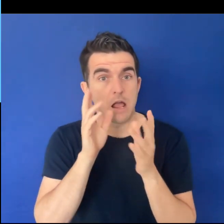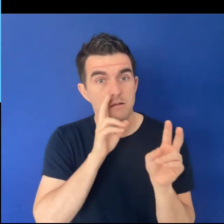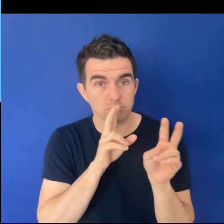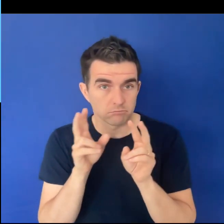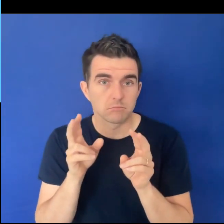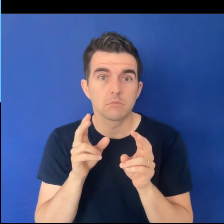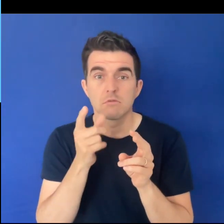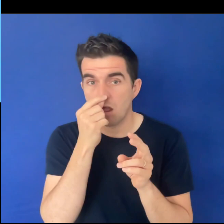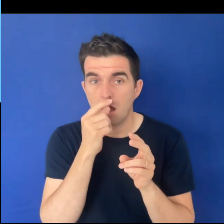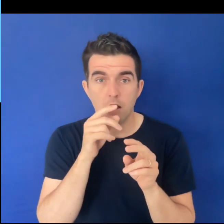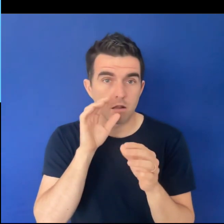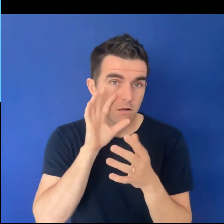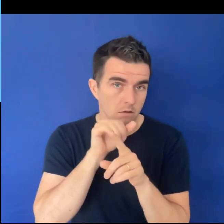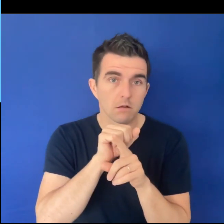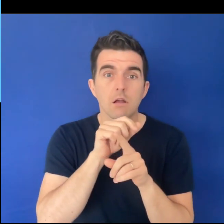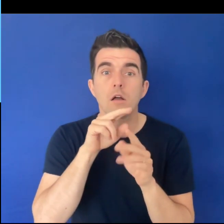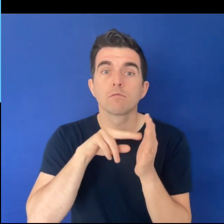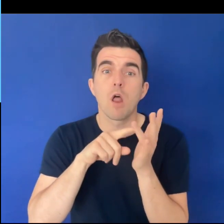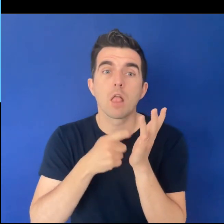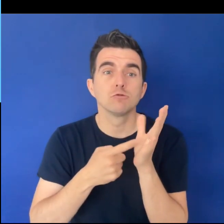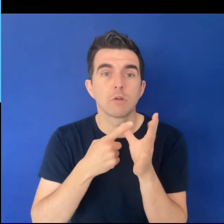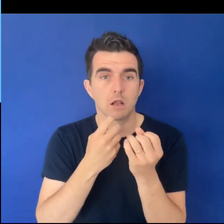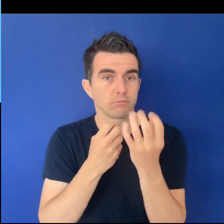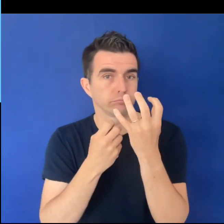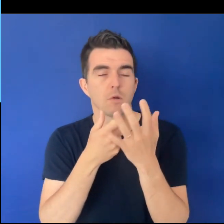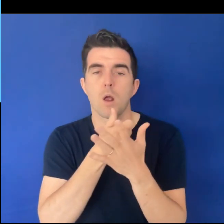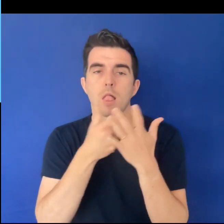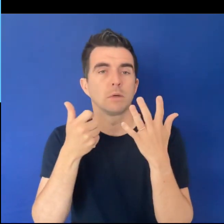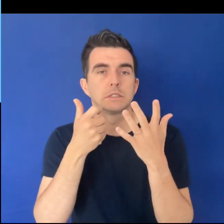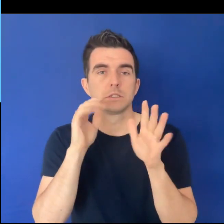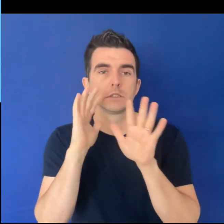You can highlight Flora’s outline so she’ll always stand out against her background.